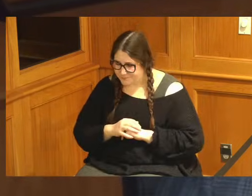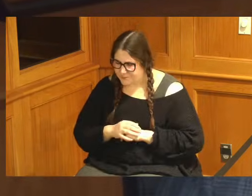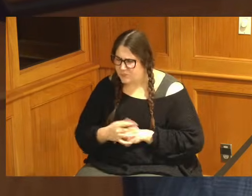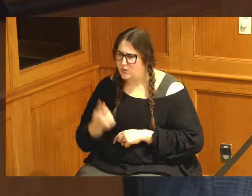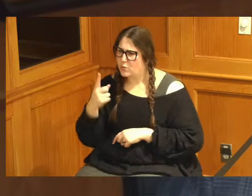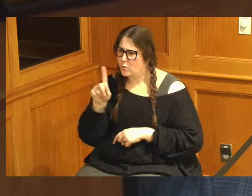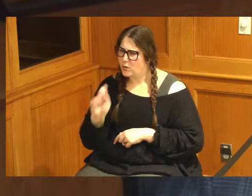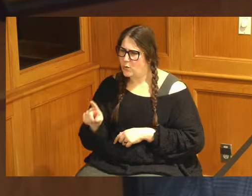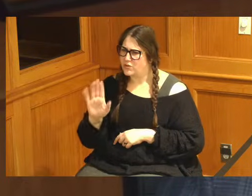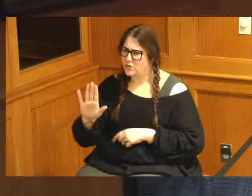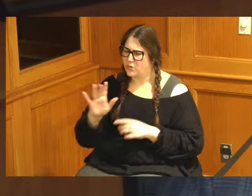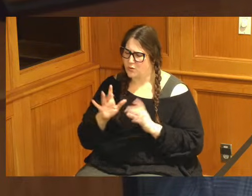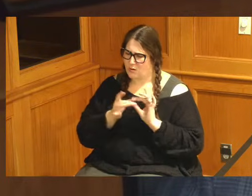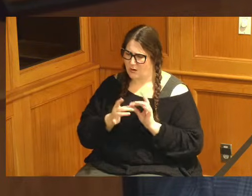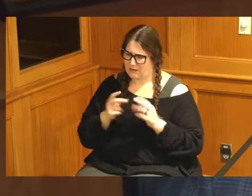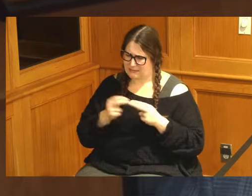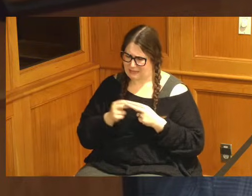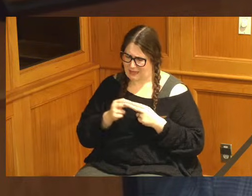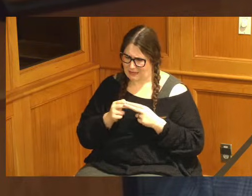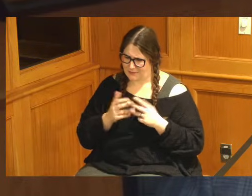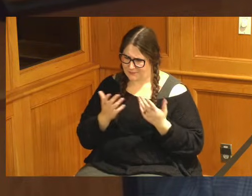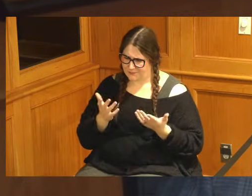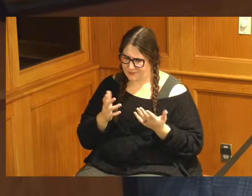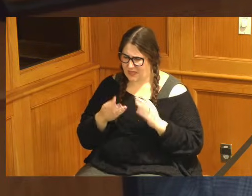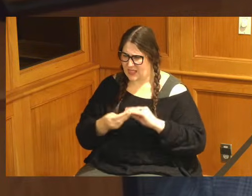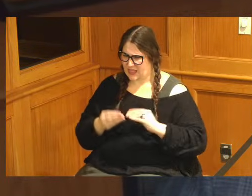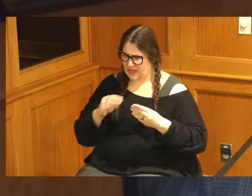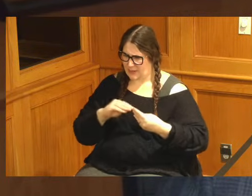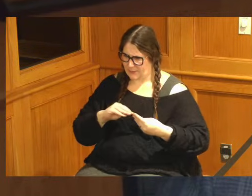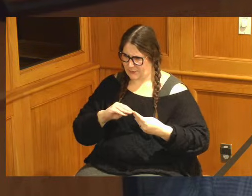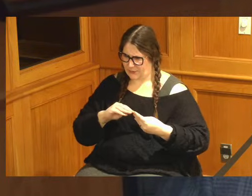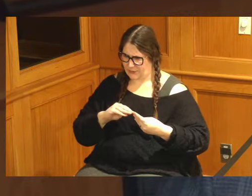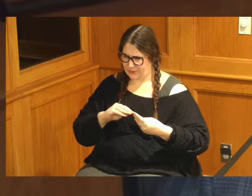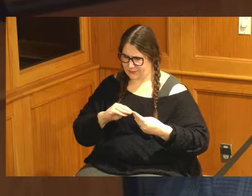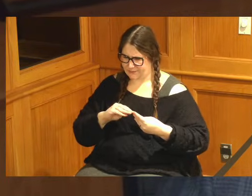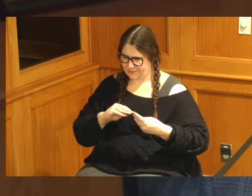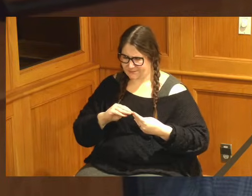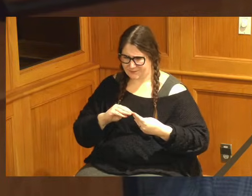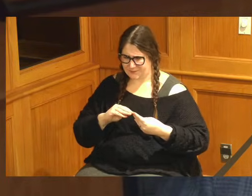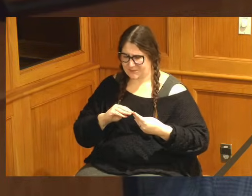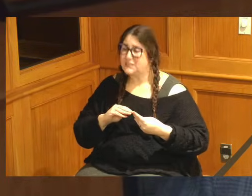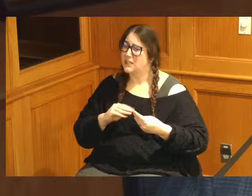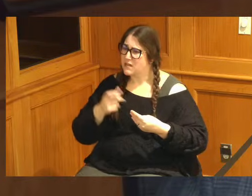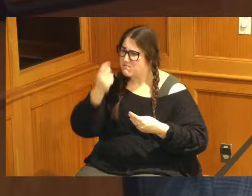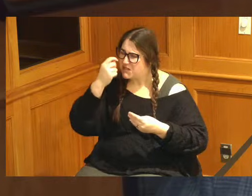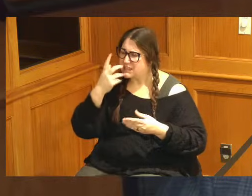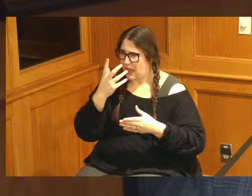to one of your slides. So the number I I'm I'm glad to see that the death count is lower than